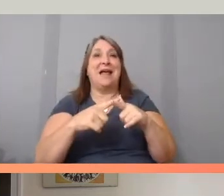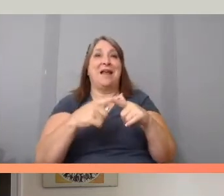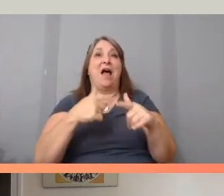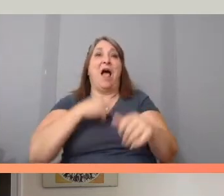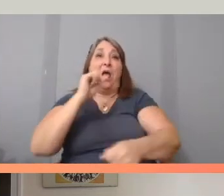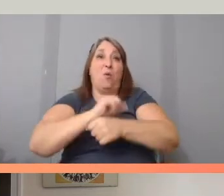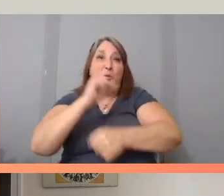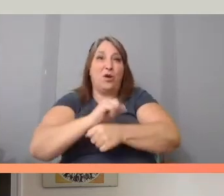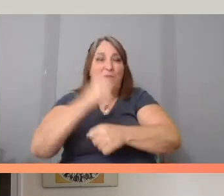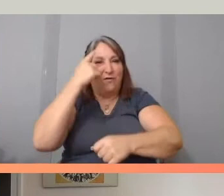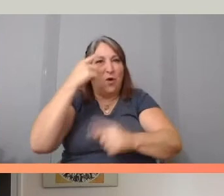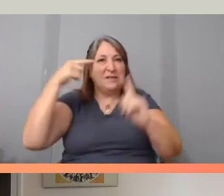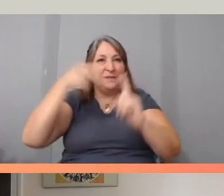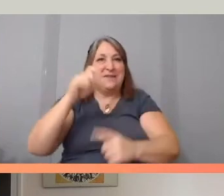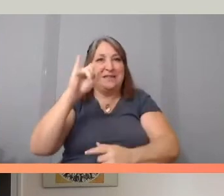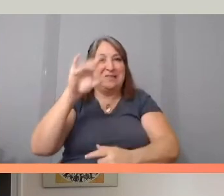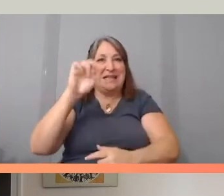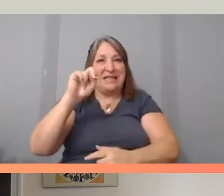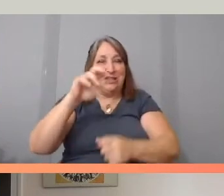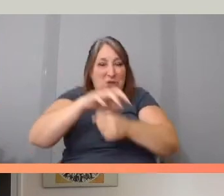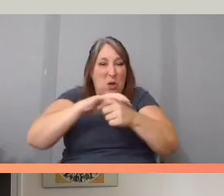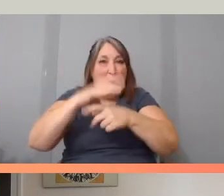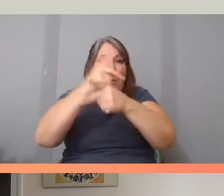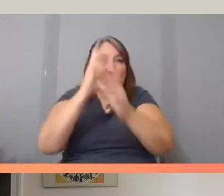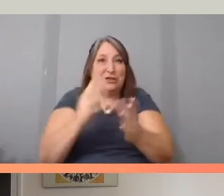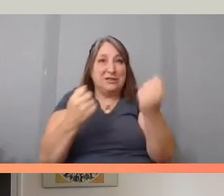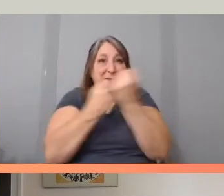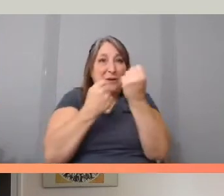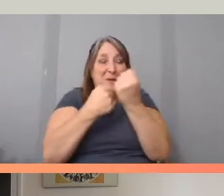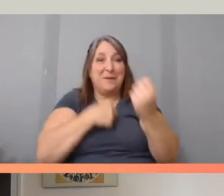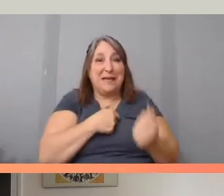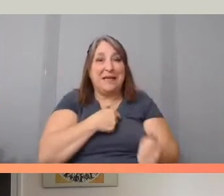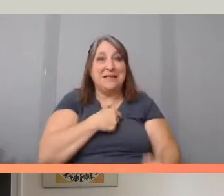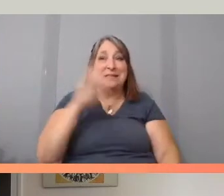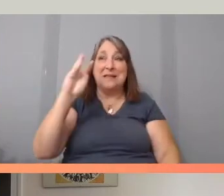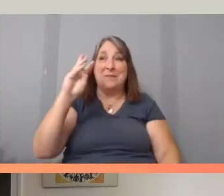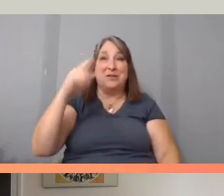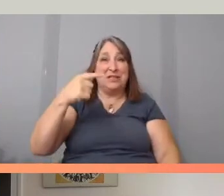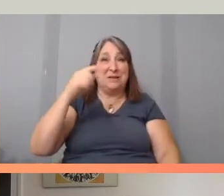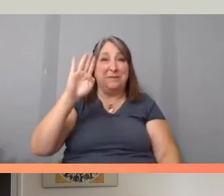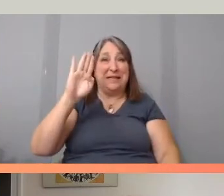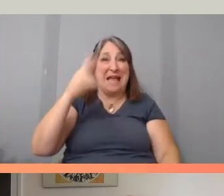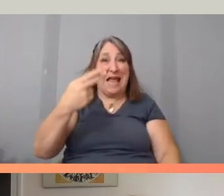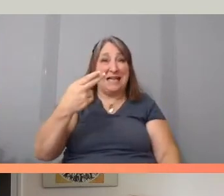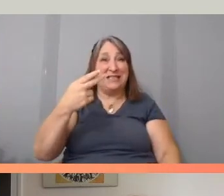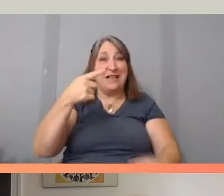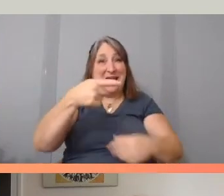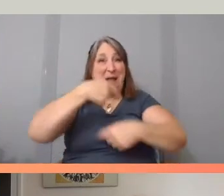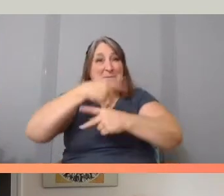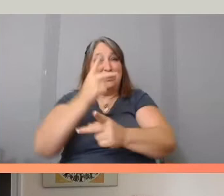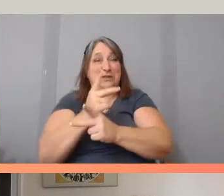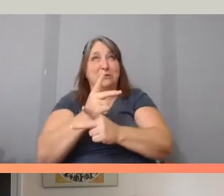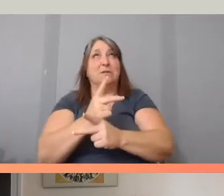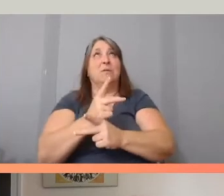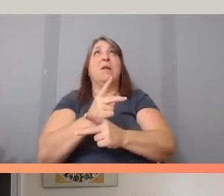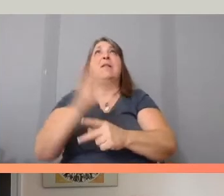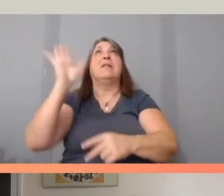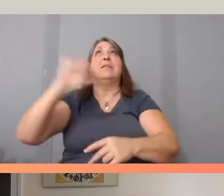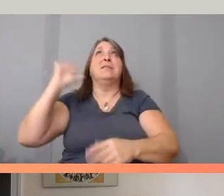So I got support from local producers and was at WGBH? So station that produces 60%, or at least then it was 60% of the content